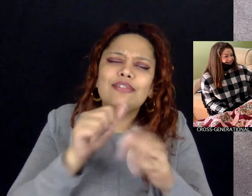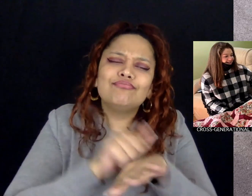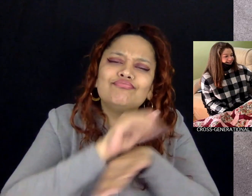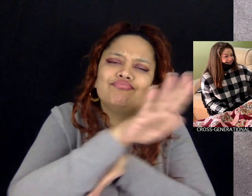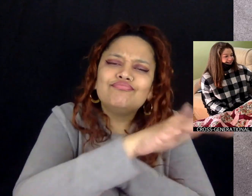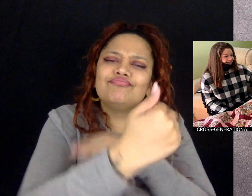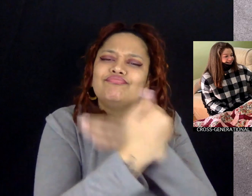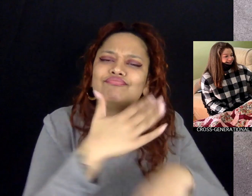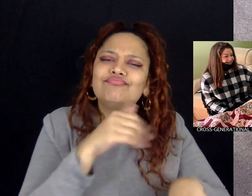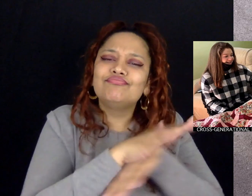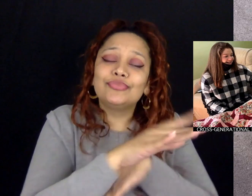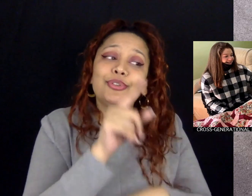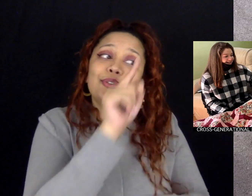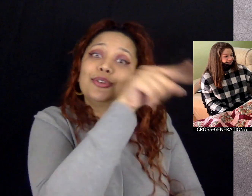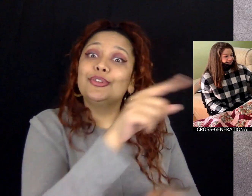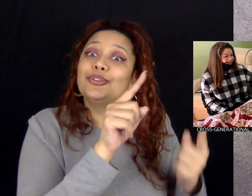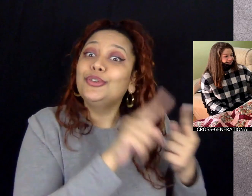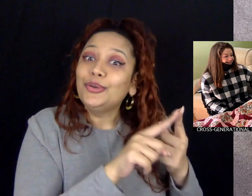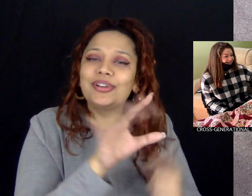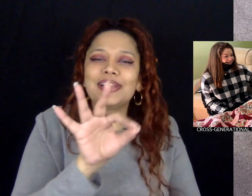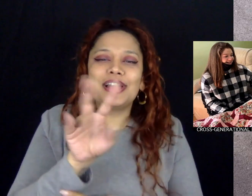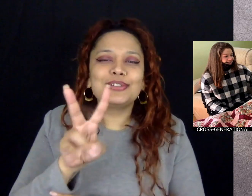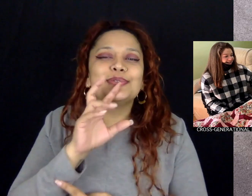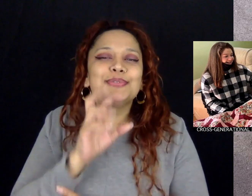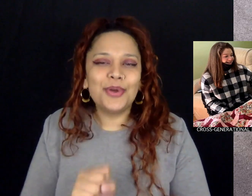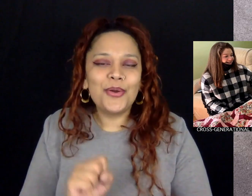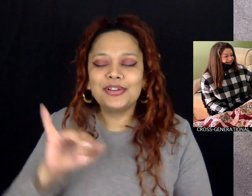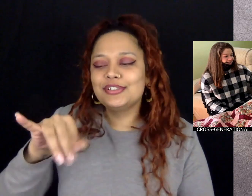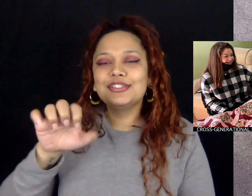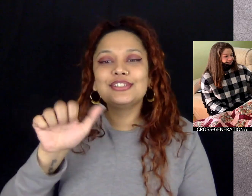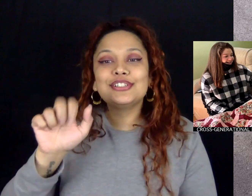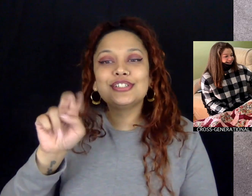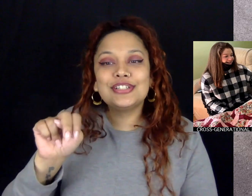for the past two years 18-year-old Virginia teenager Kelsar Just